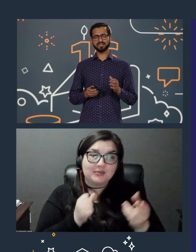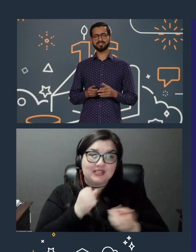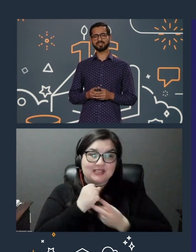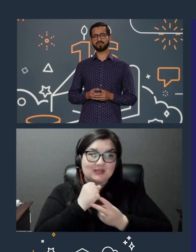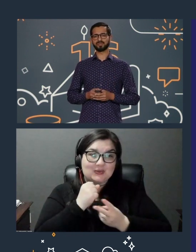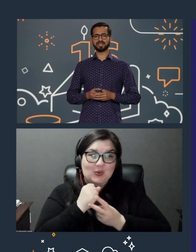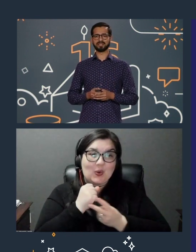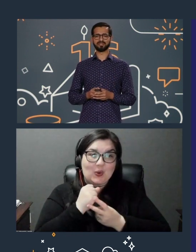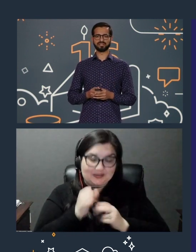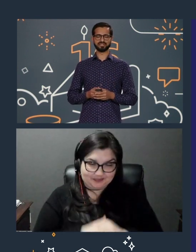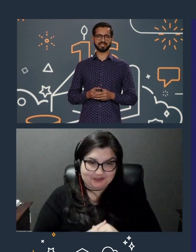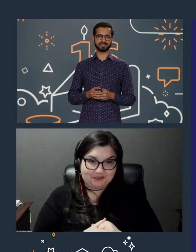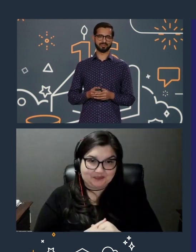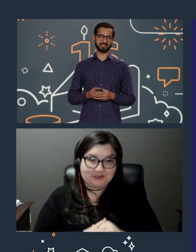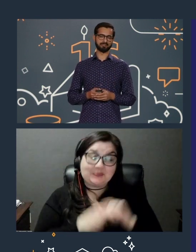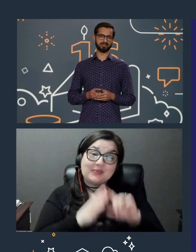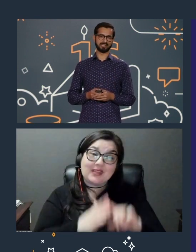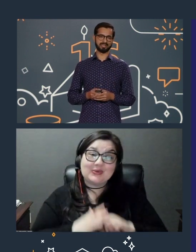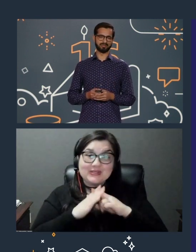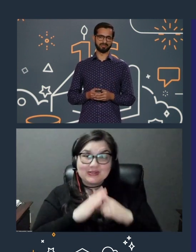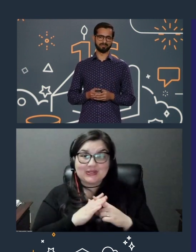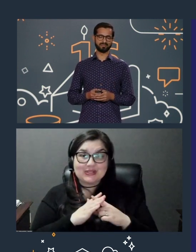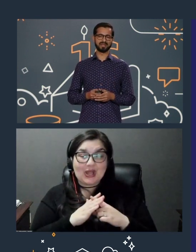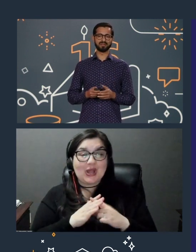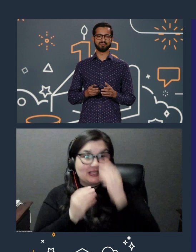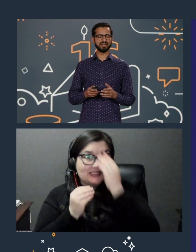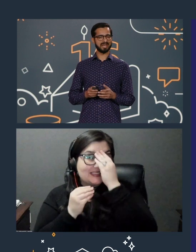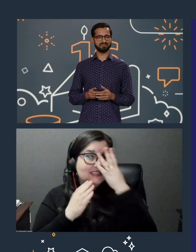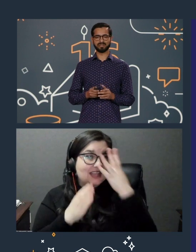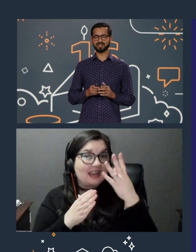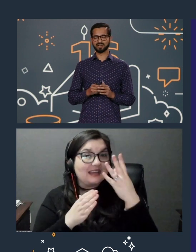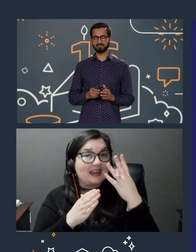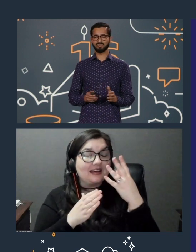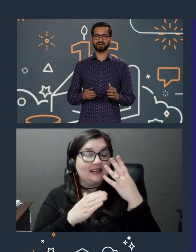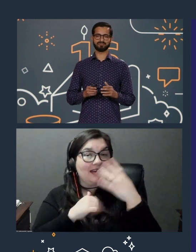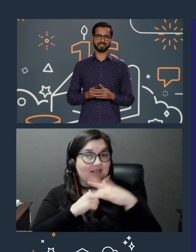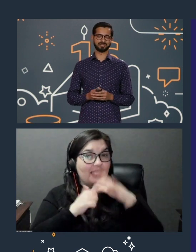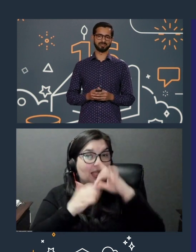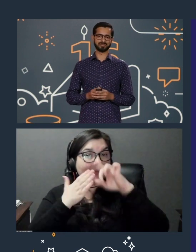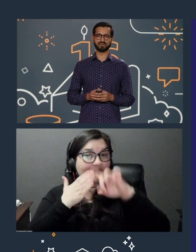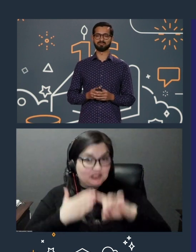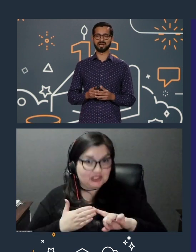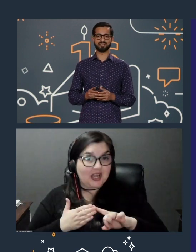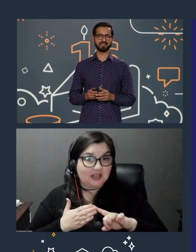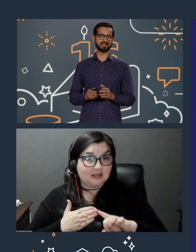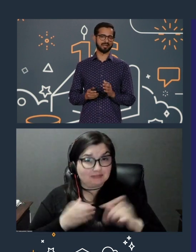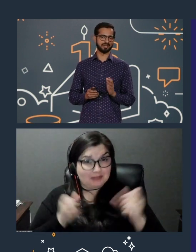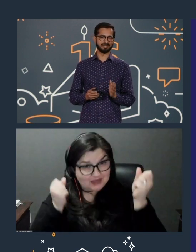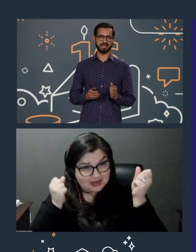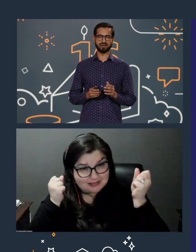So let's start with data integrity checks during upload and download. We have a number of customers who are migrating their entire